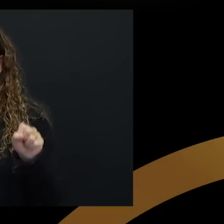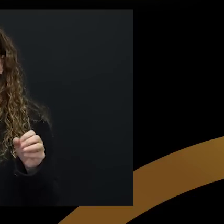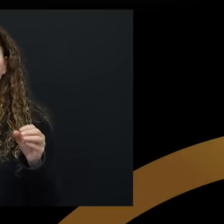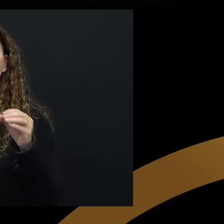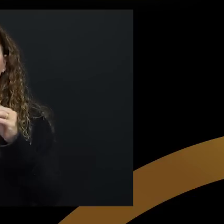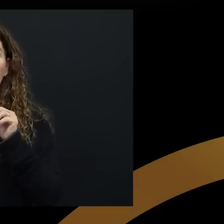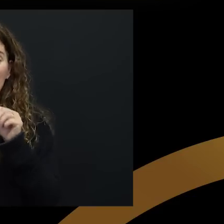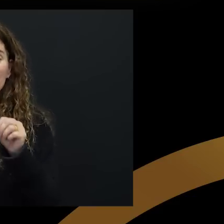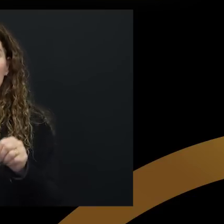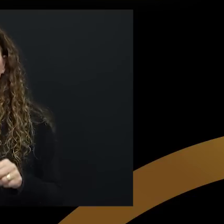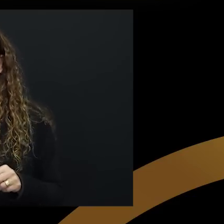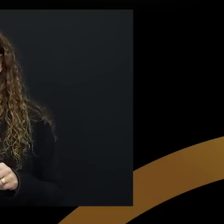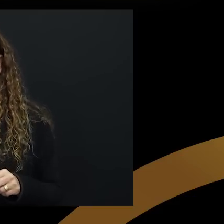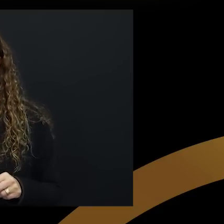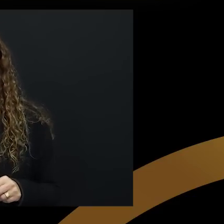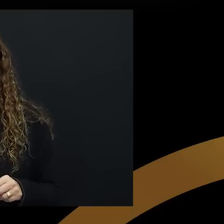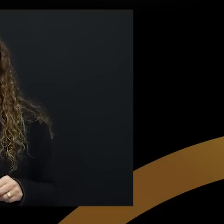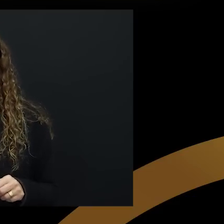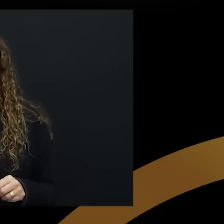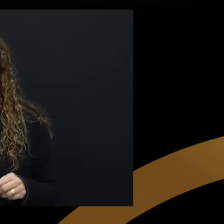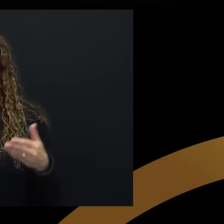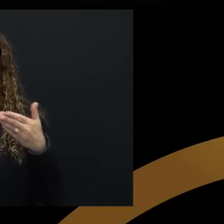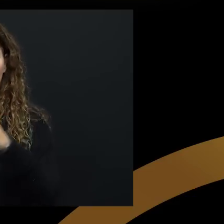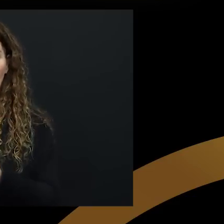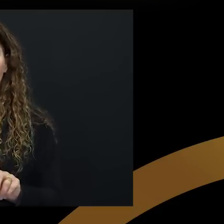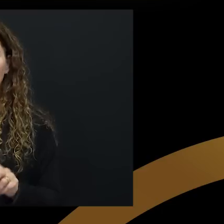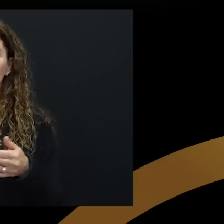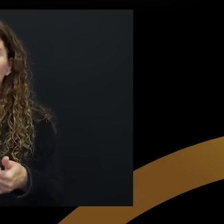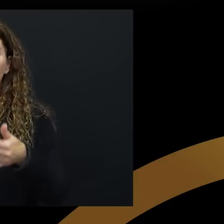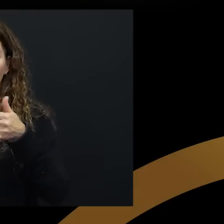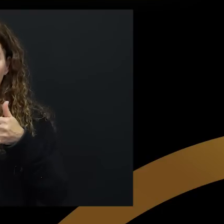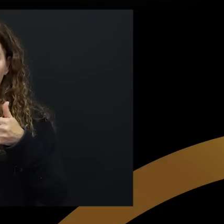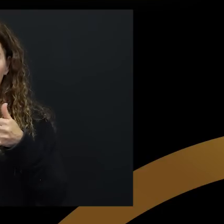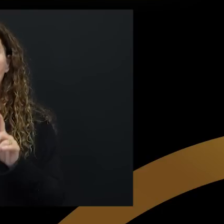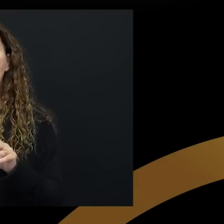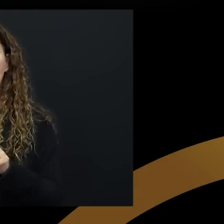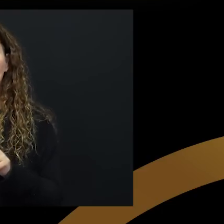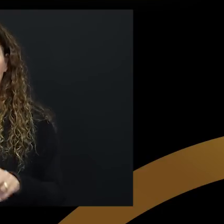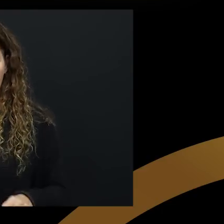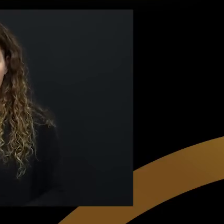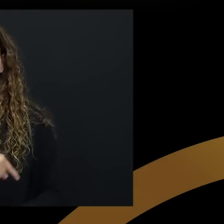even more for the DeafBlind community in the future. And this award is a reminder for us